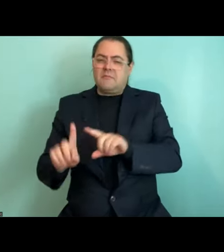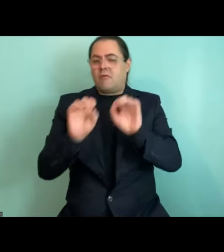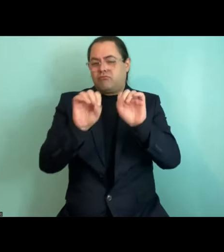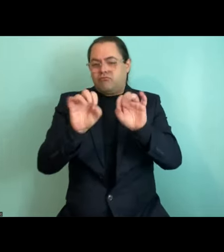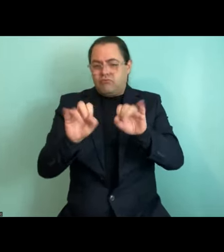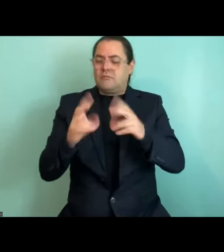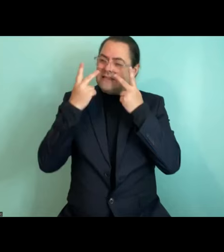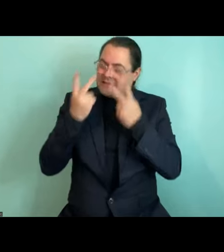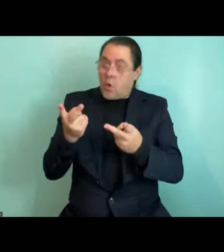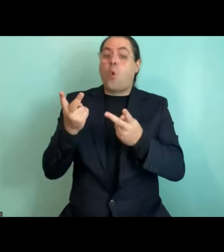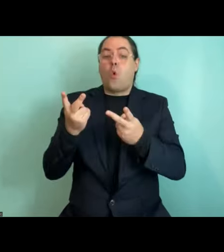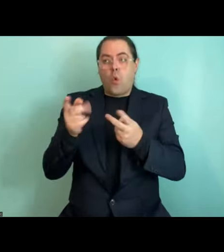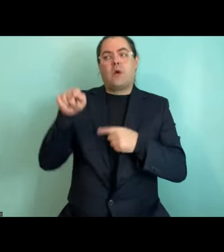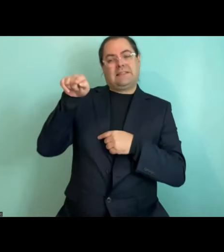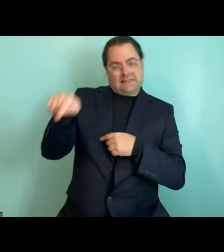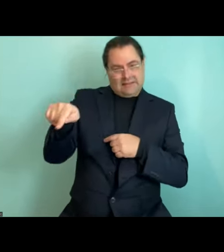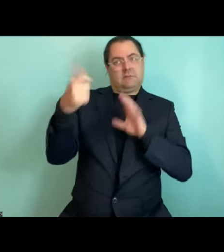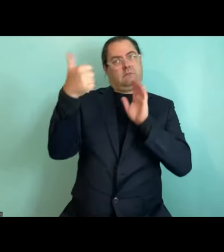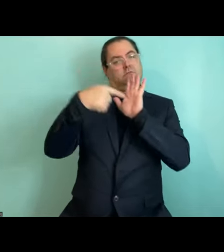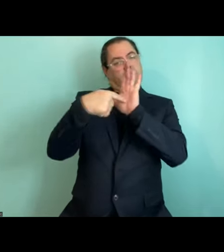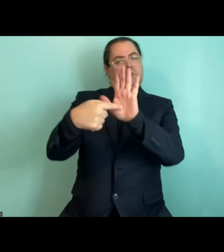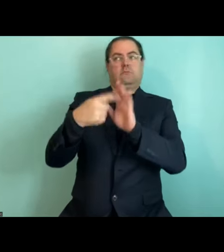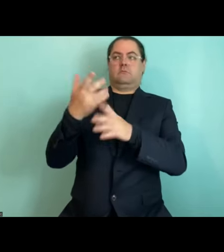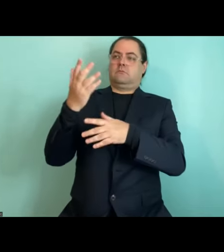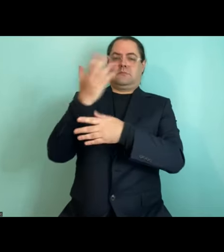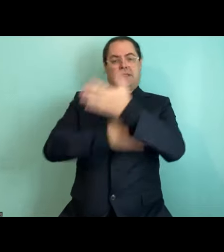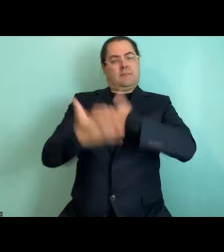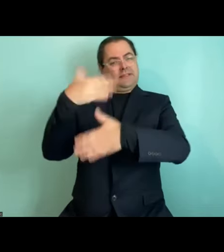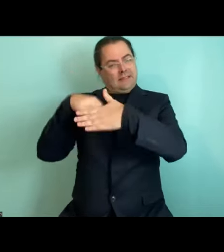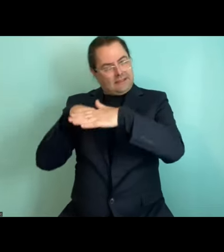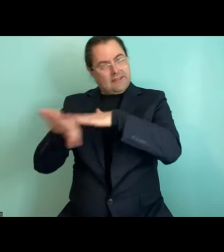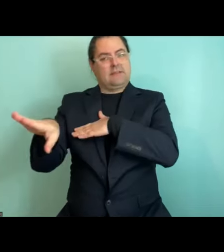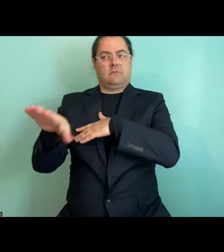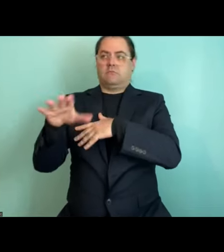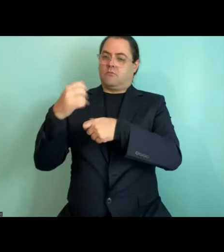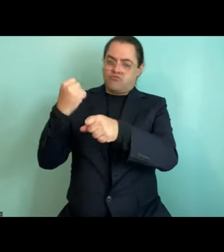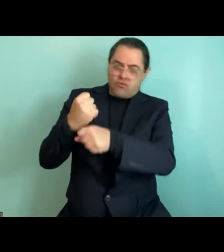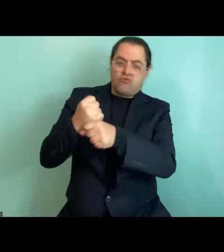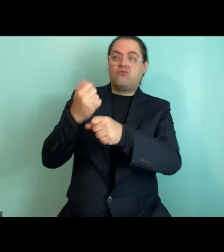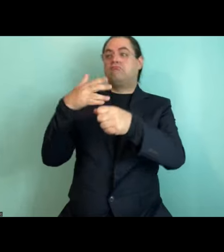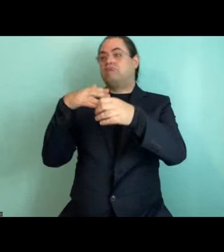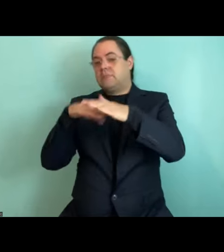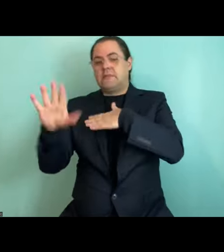09:59:44 Madam crass Zoo mo gonna say, Amen. 09:59:54 Madam Marie's McKay fistfuls Abdullah